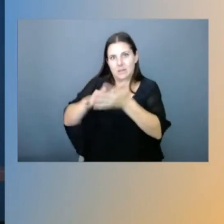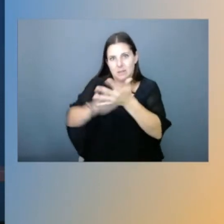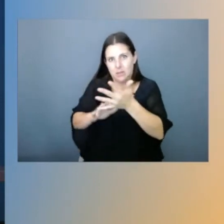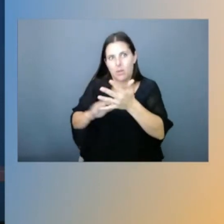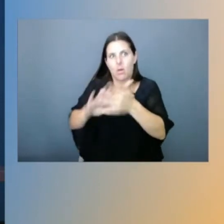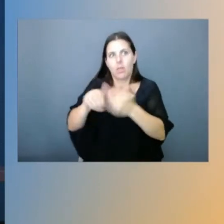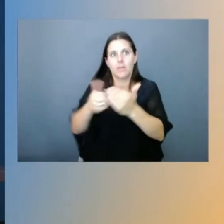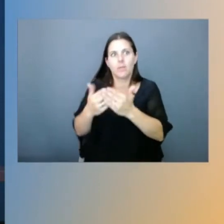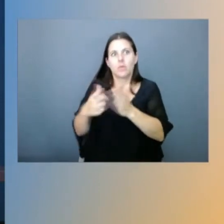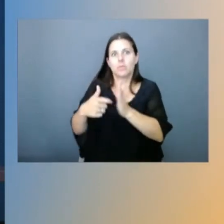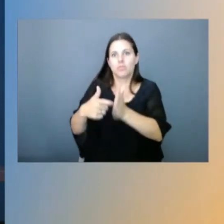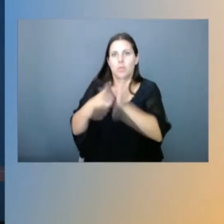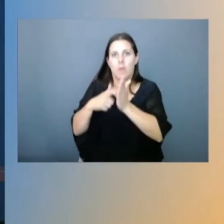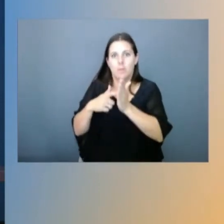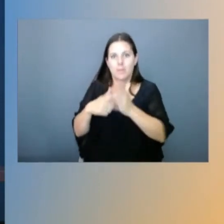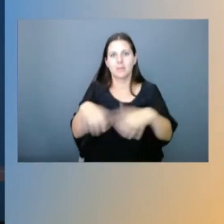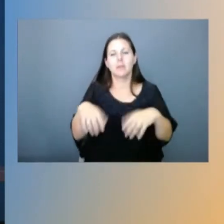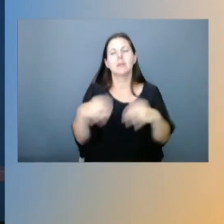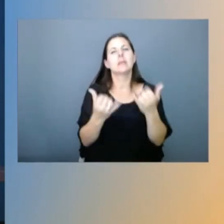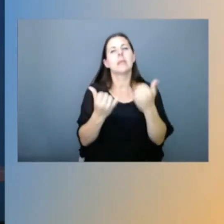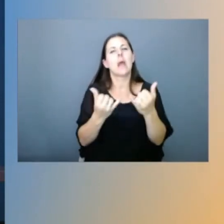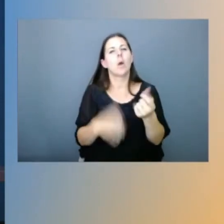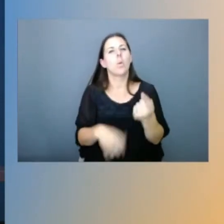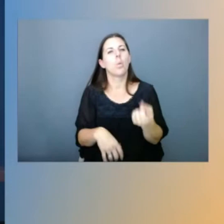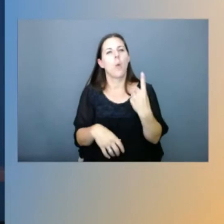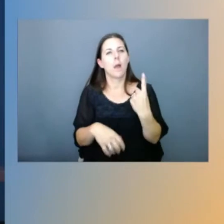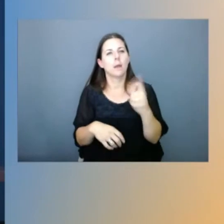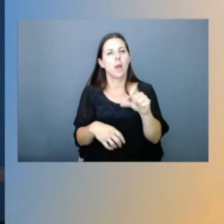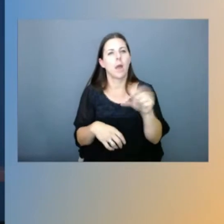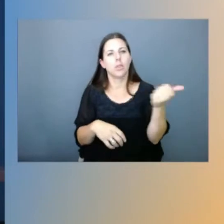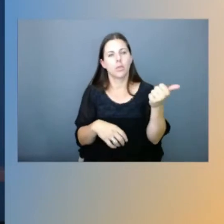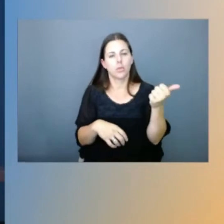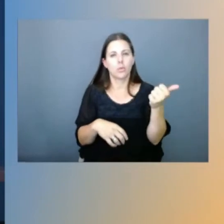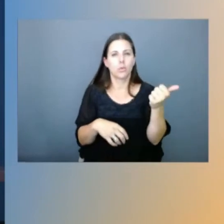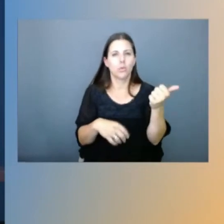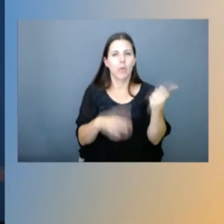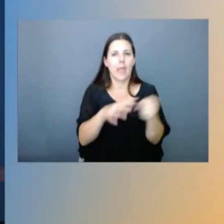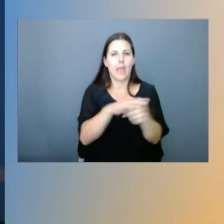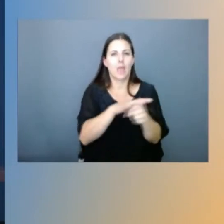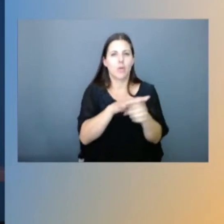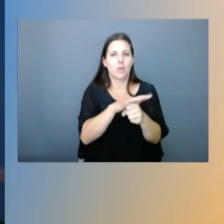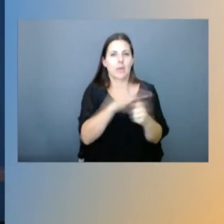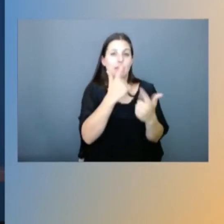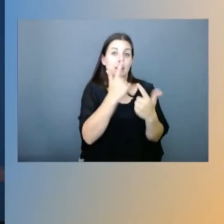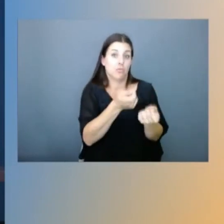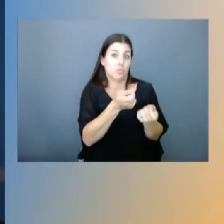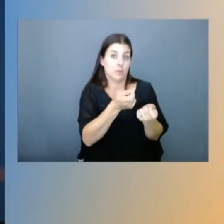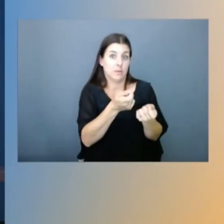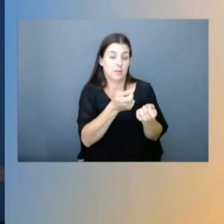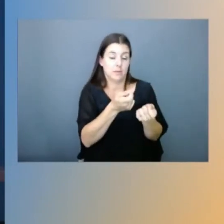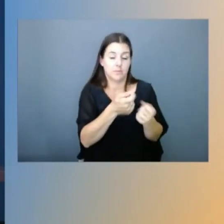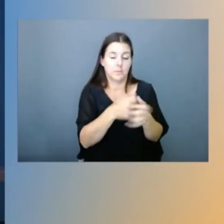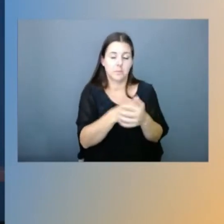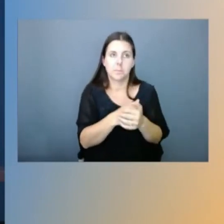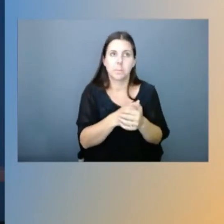Now, one other area that is really interesting is that before Nitro SSD,